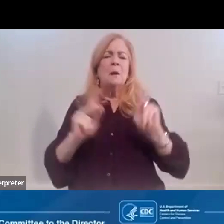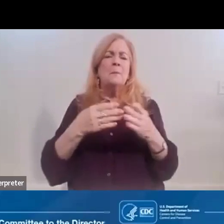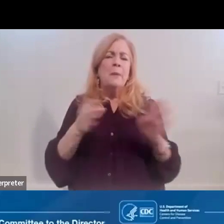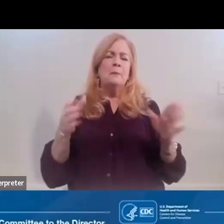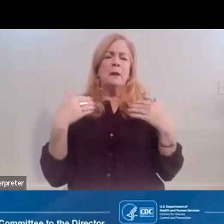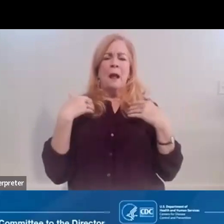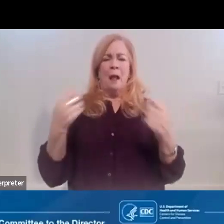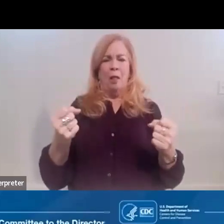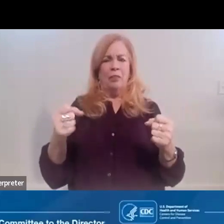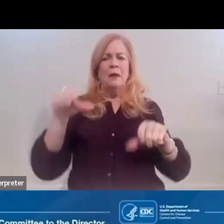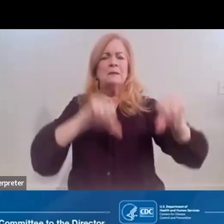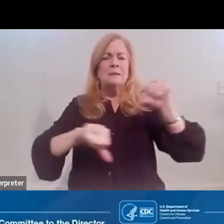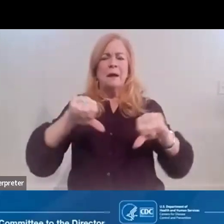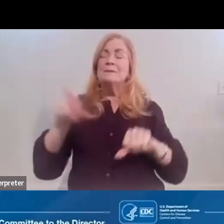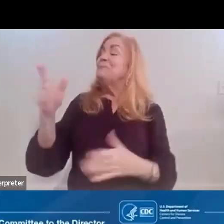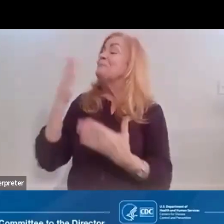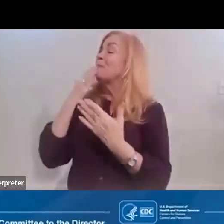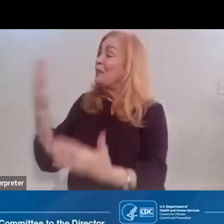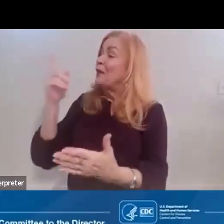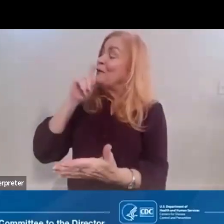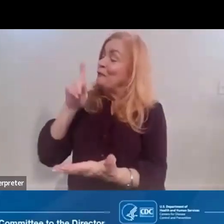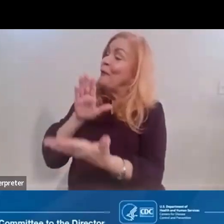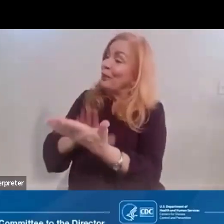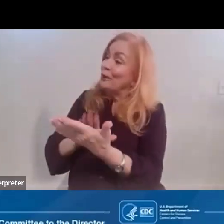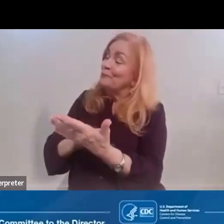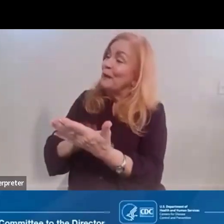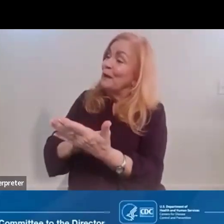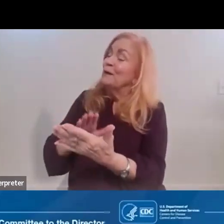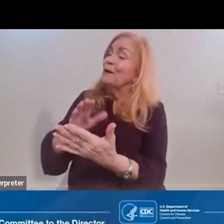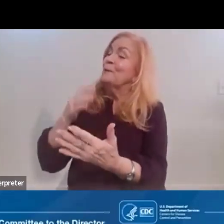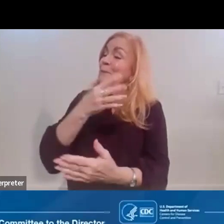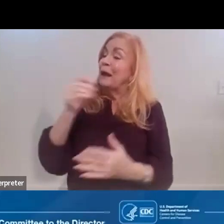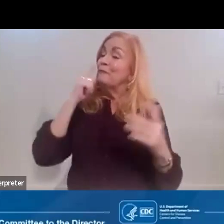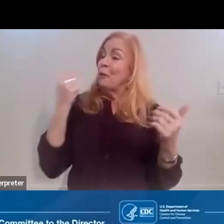I thank you for the compliment and also for the challenge, because we completely agree with you.